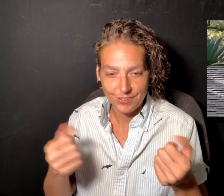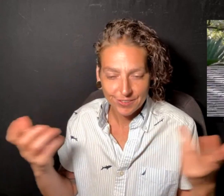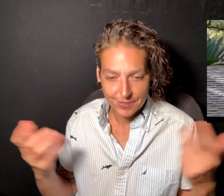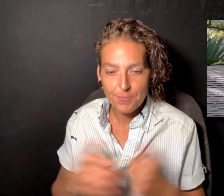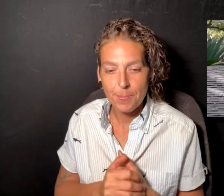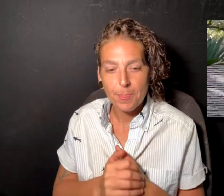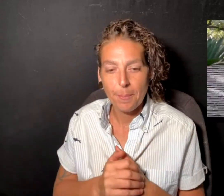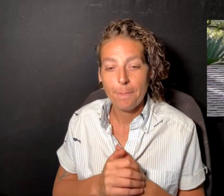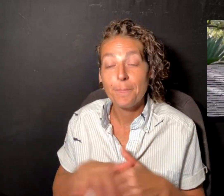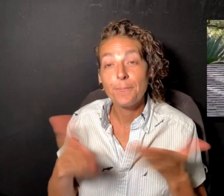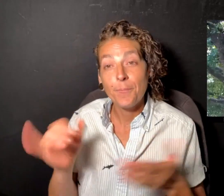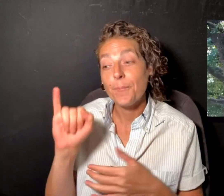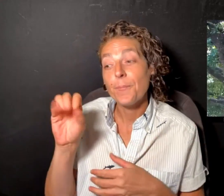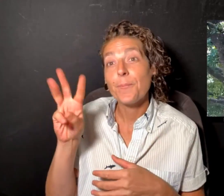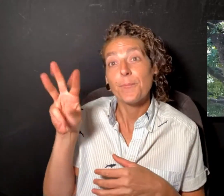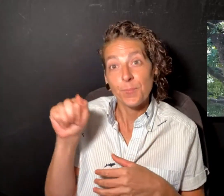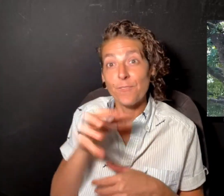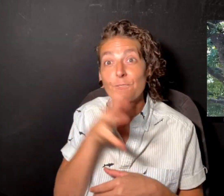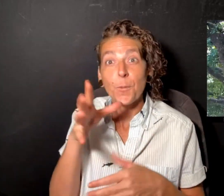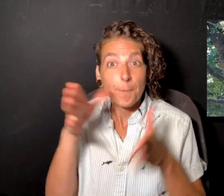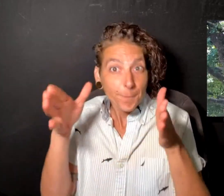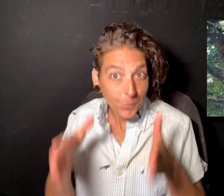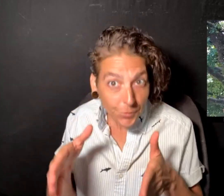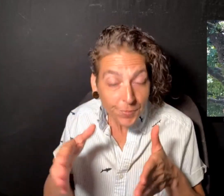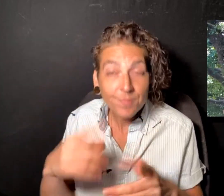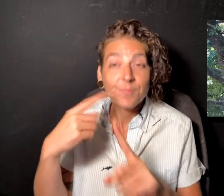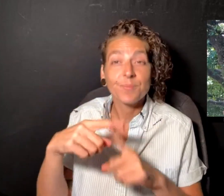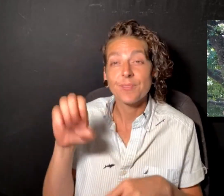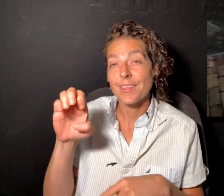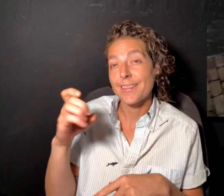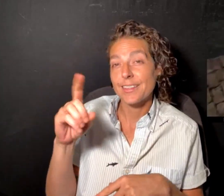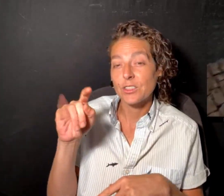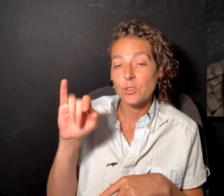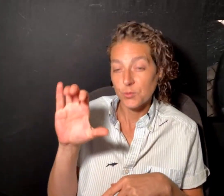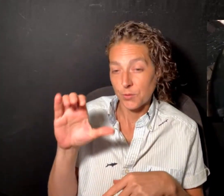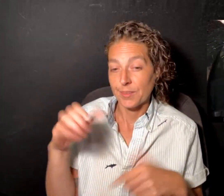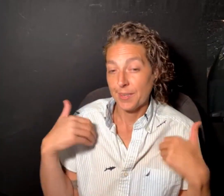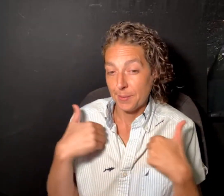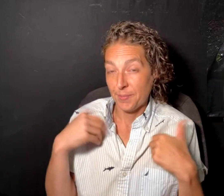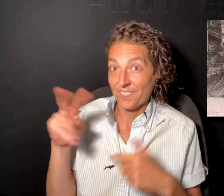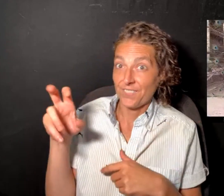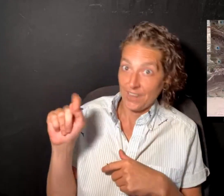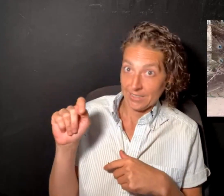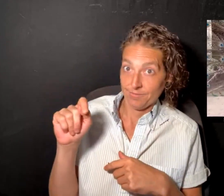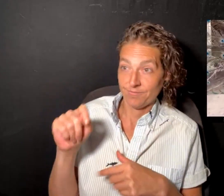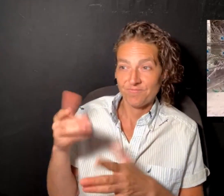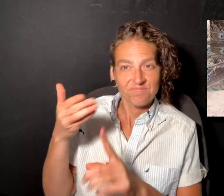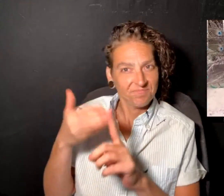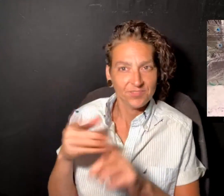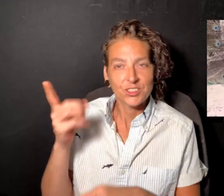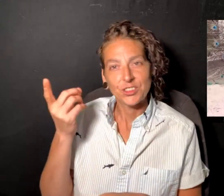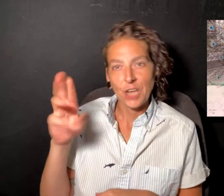So an Iowa farmer, an exotic animal vet named Dr. Peacock, has come up with a solution